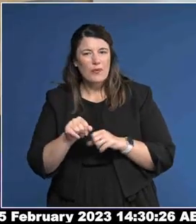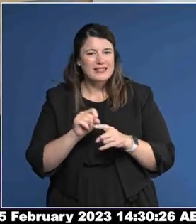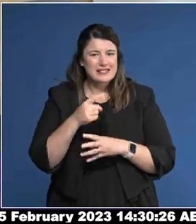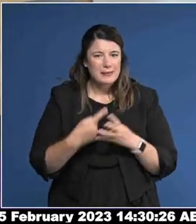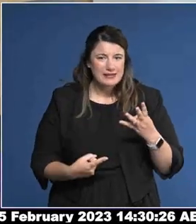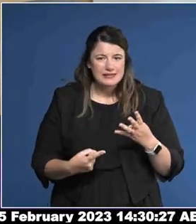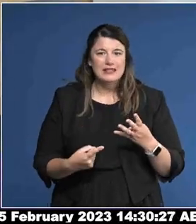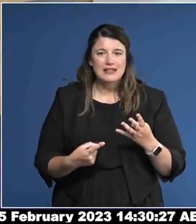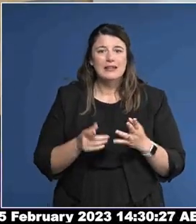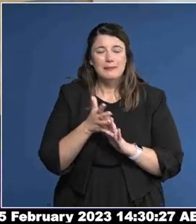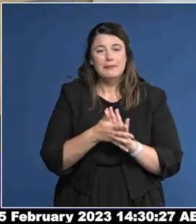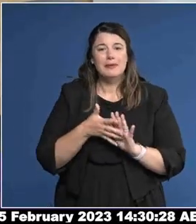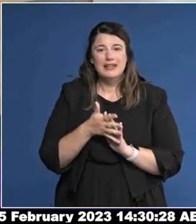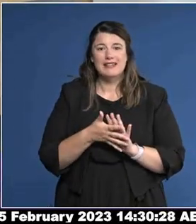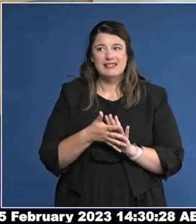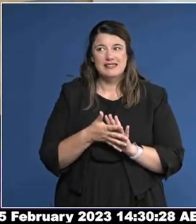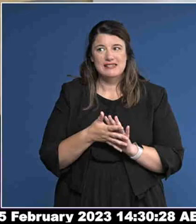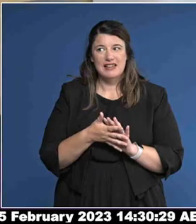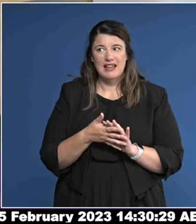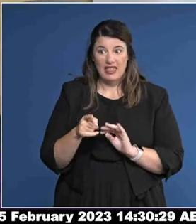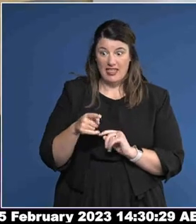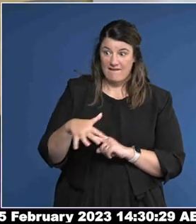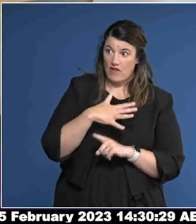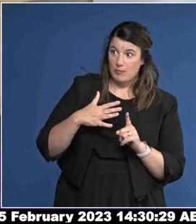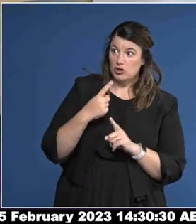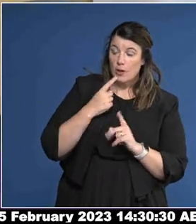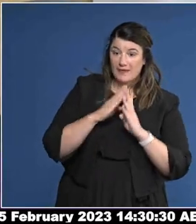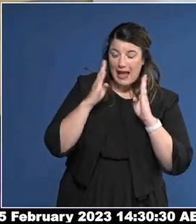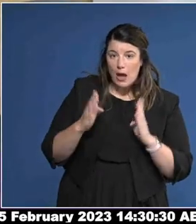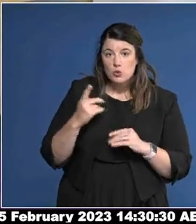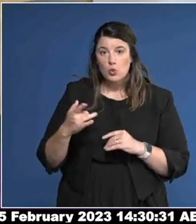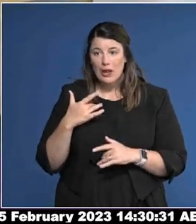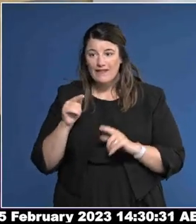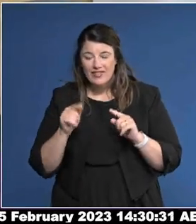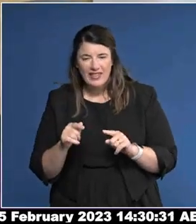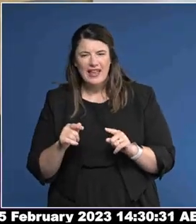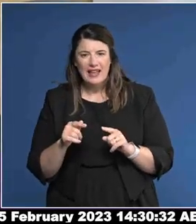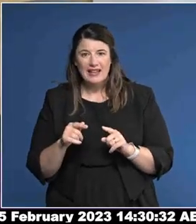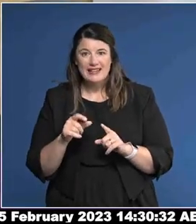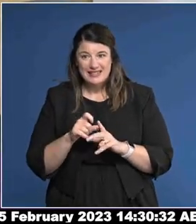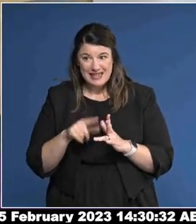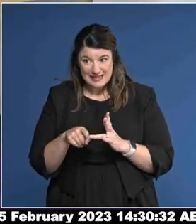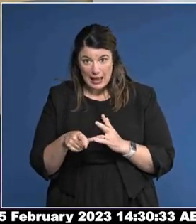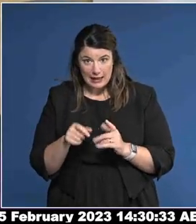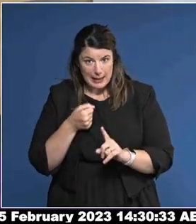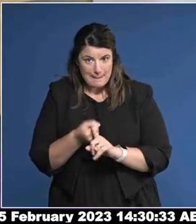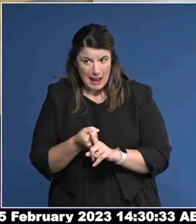environmental factors alone contribute to the extent of violence and abuse?